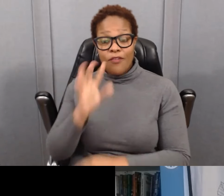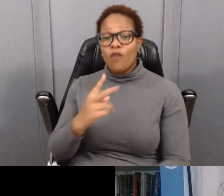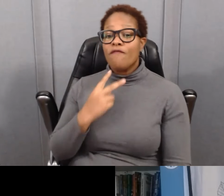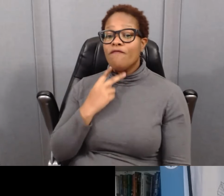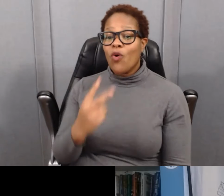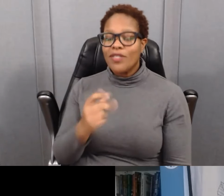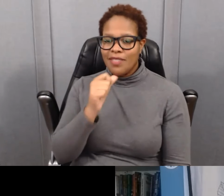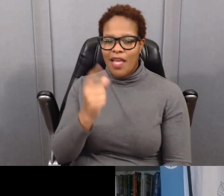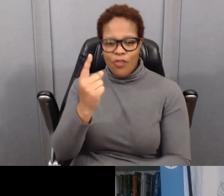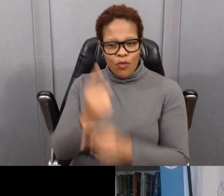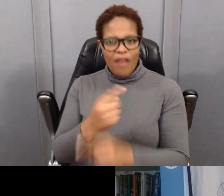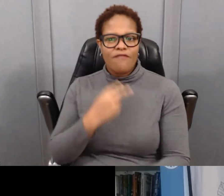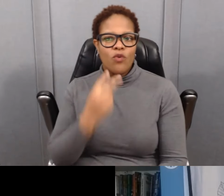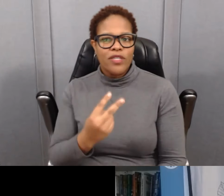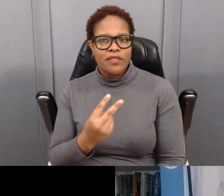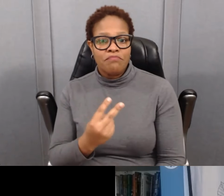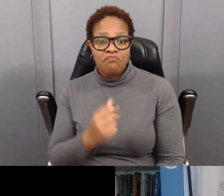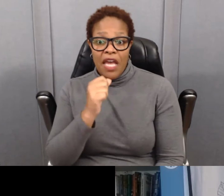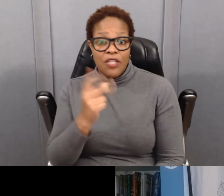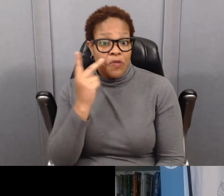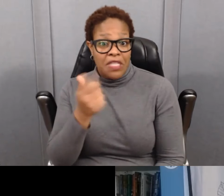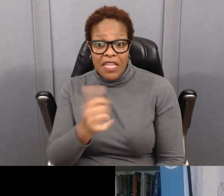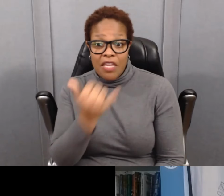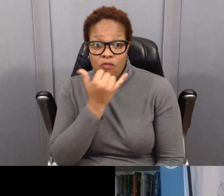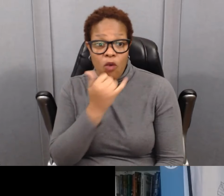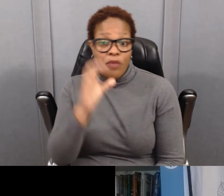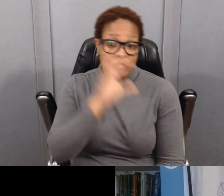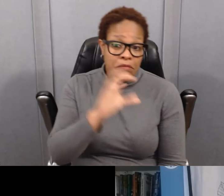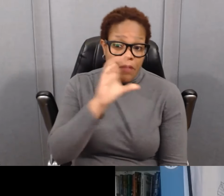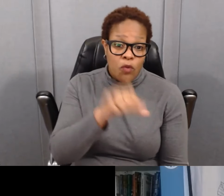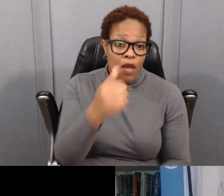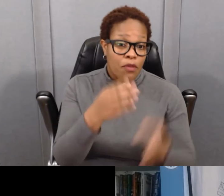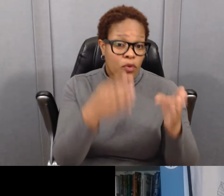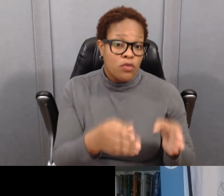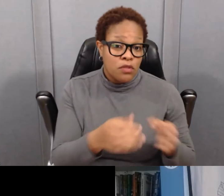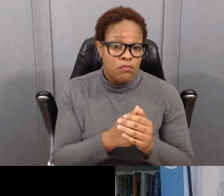for that, I don't see anything wrong with seeking out someone else. Now there are issues I get of pay